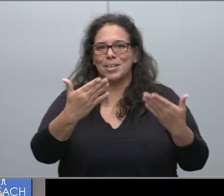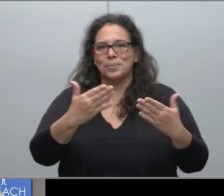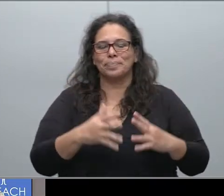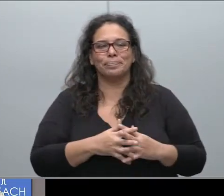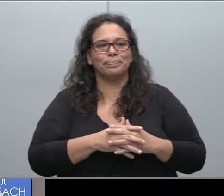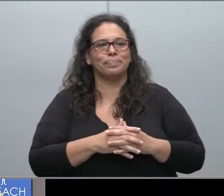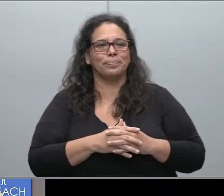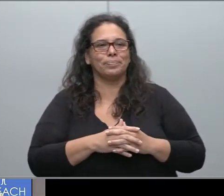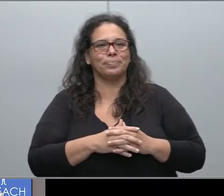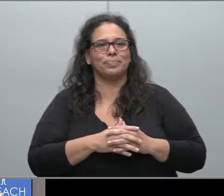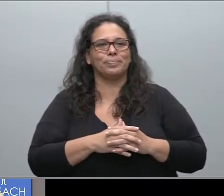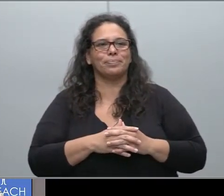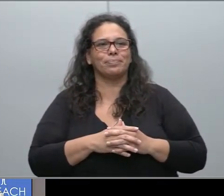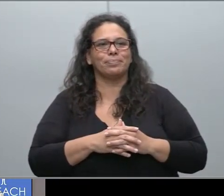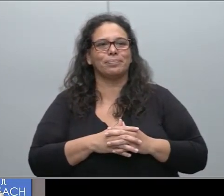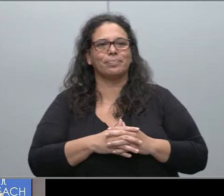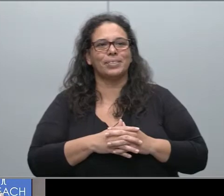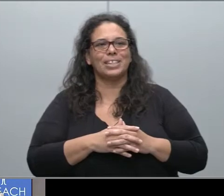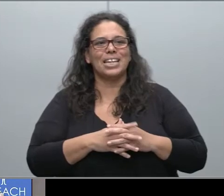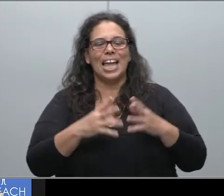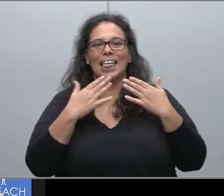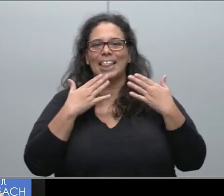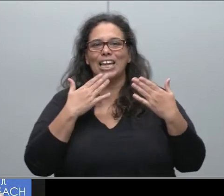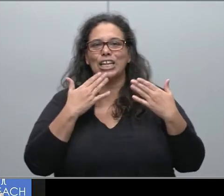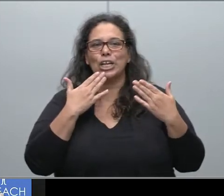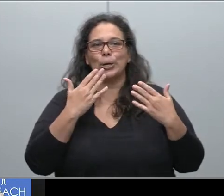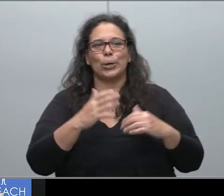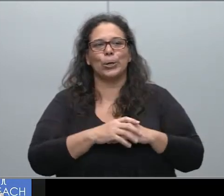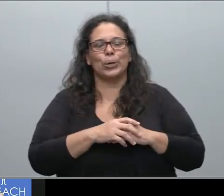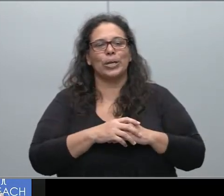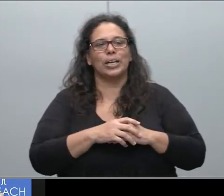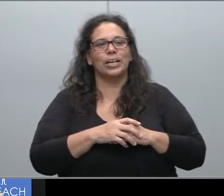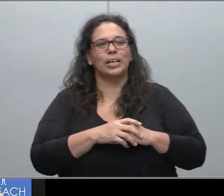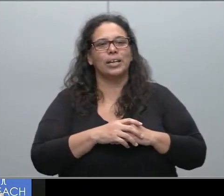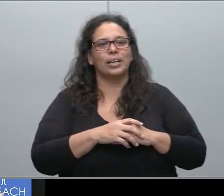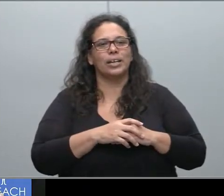when people today time, with the coronavirus.